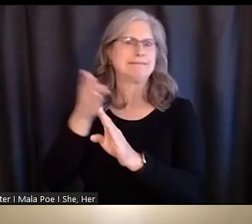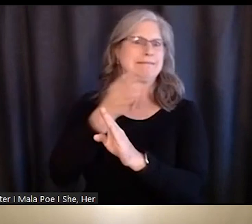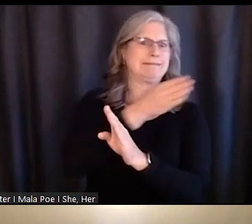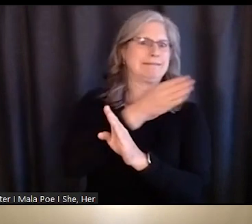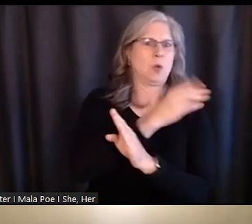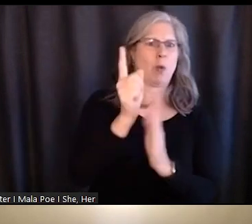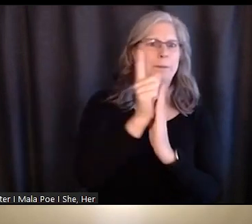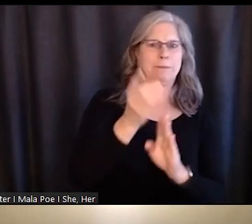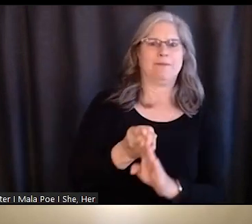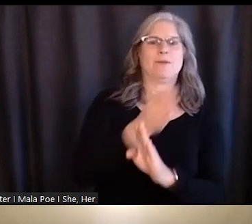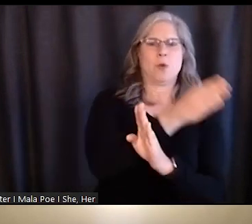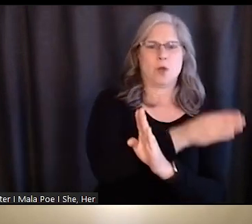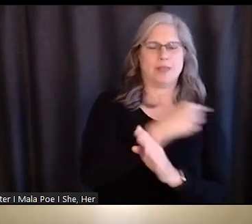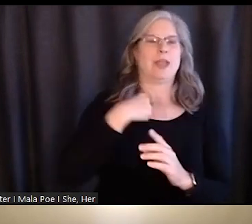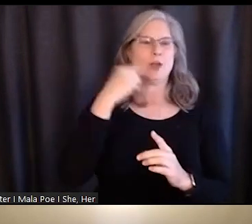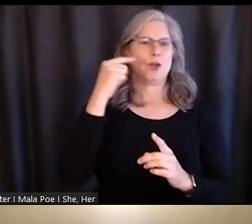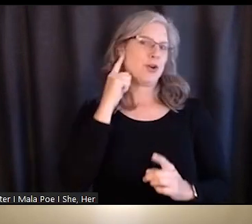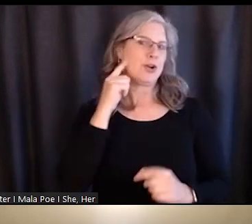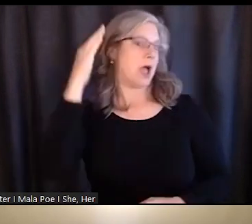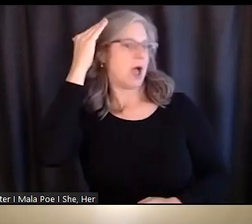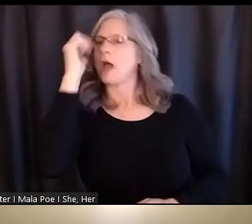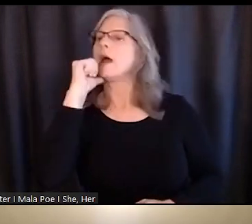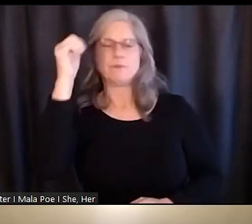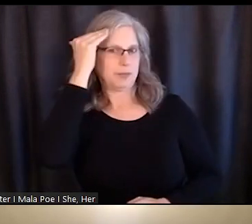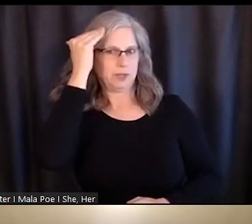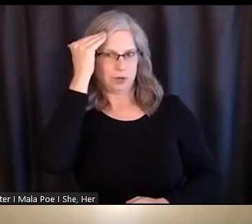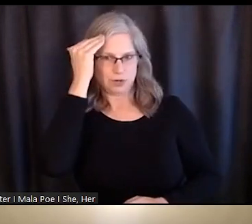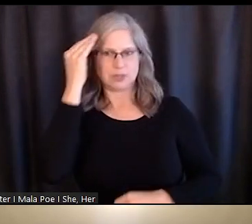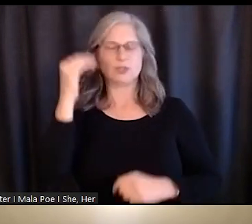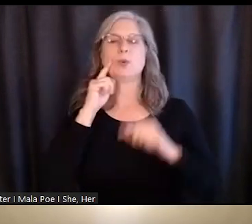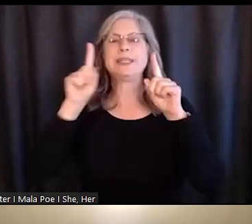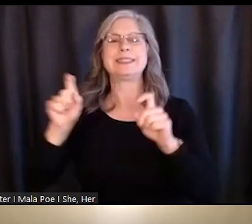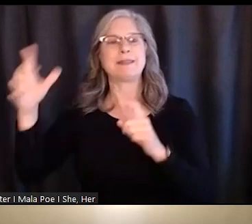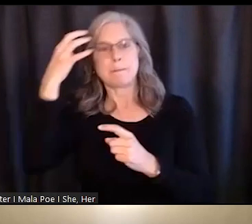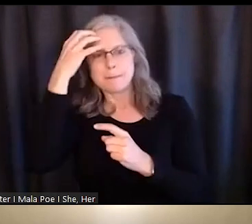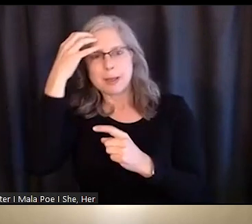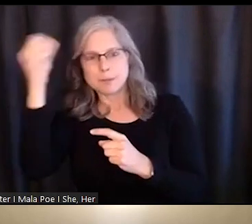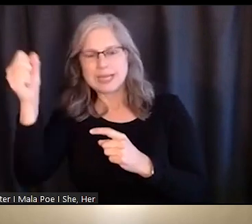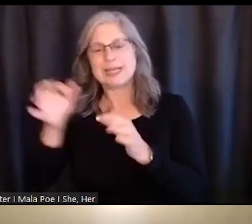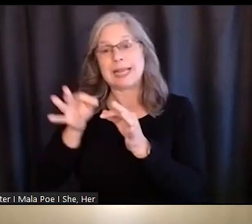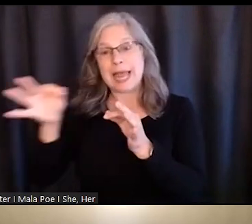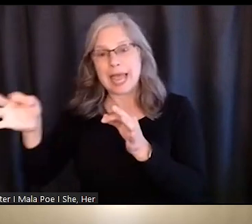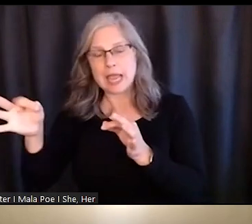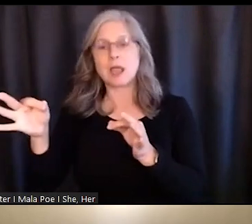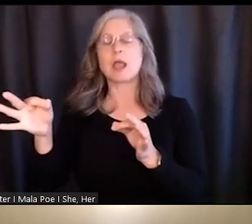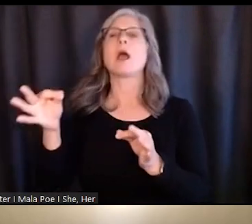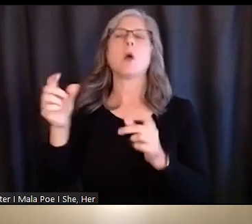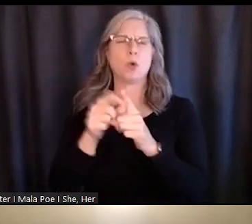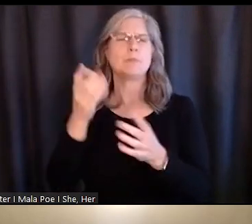So what we're doing here is testing their memory or their sort of delayed memory for a word that they may or may not have